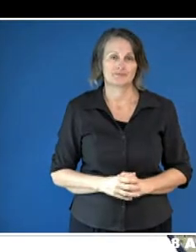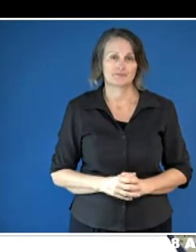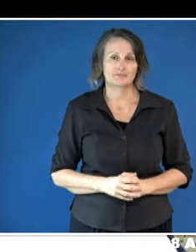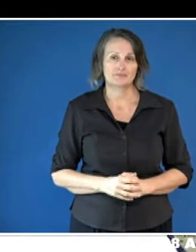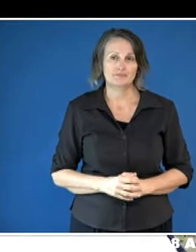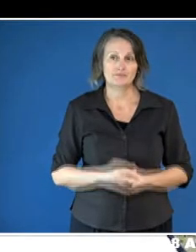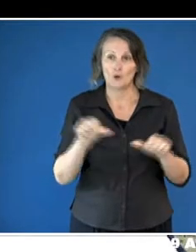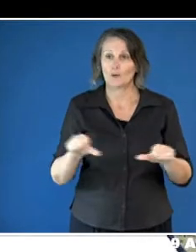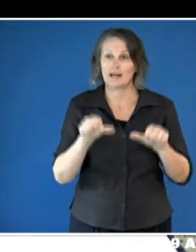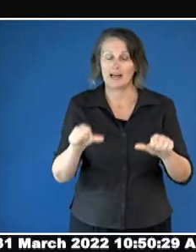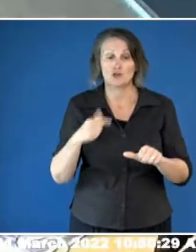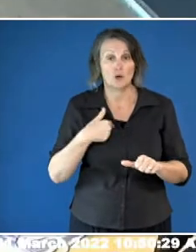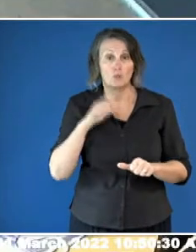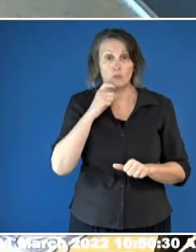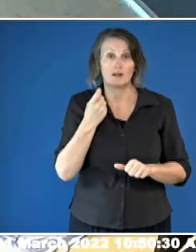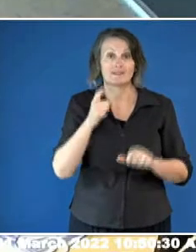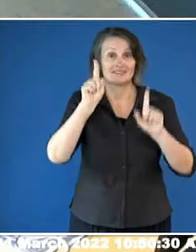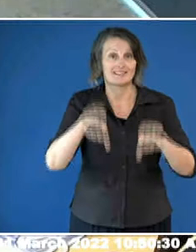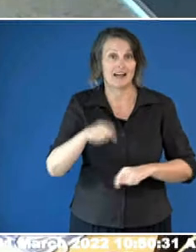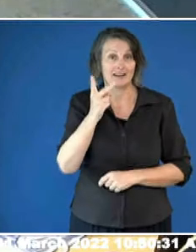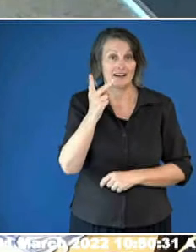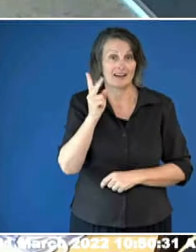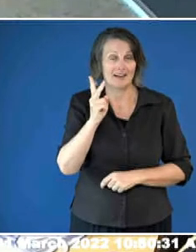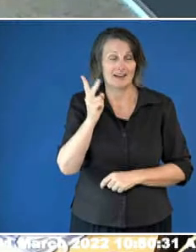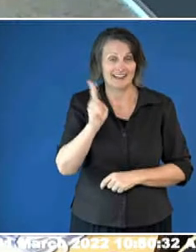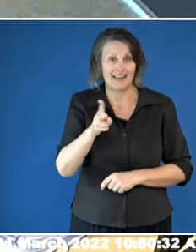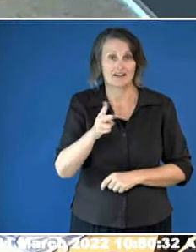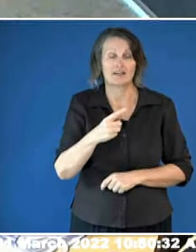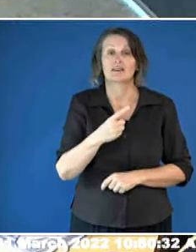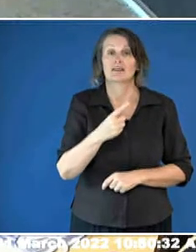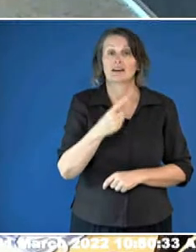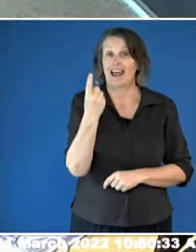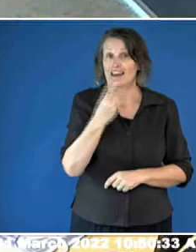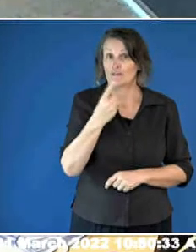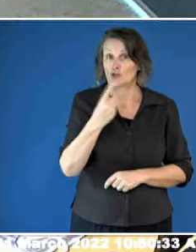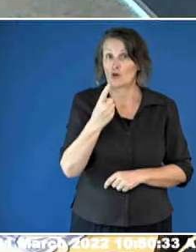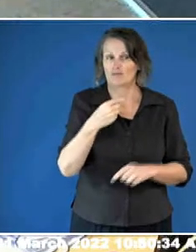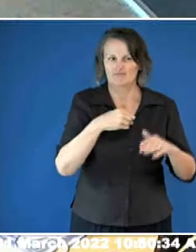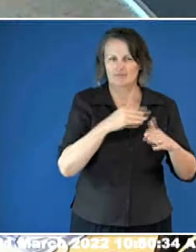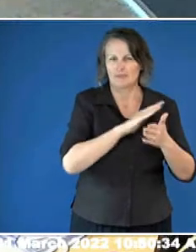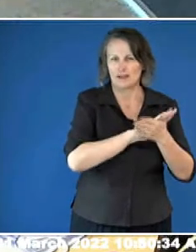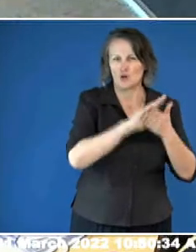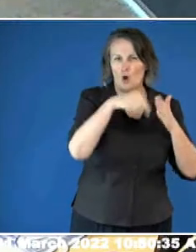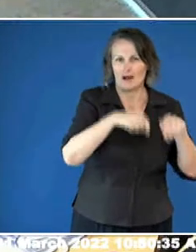Well, we will resume at 11 o'clock Hobart time, 10 o'clock Brisbane time.